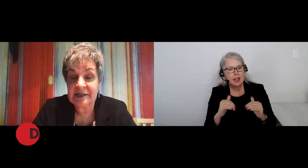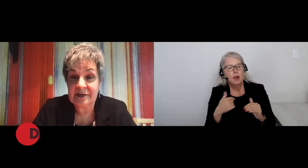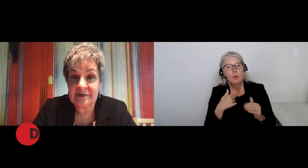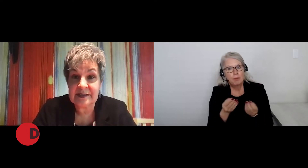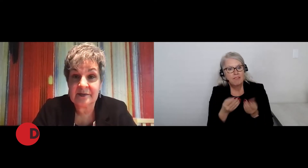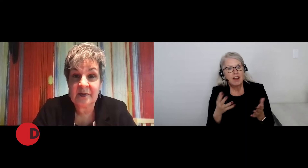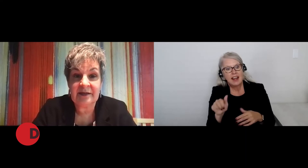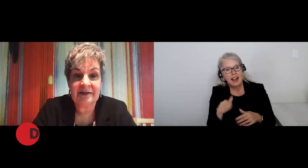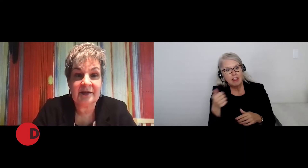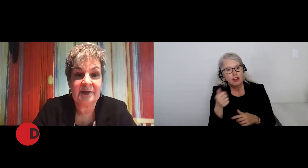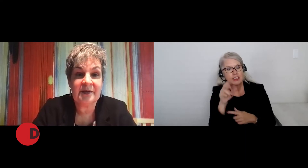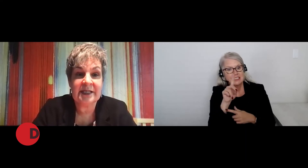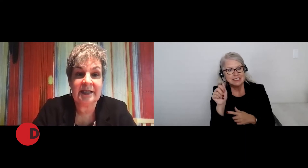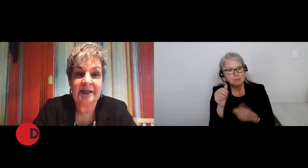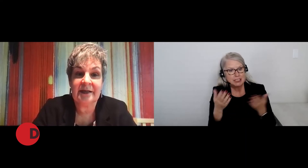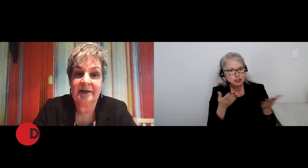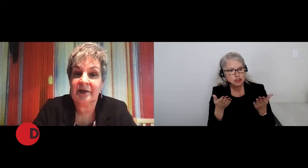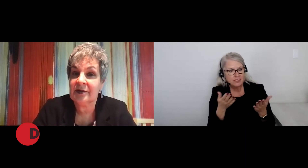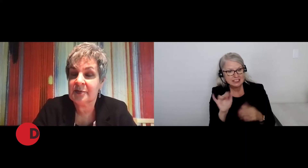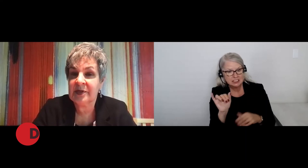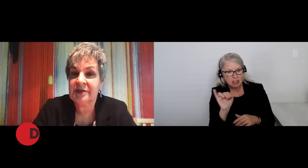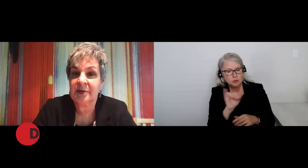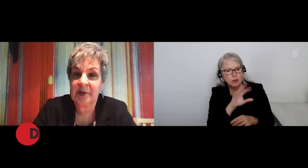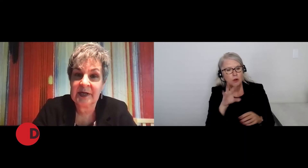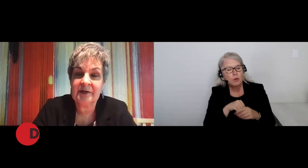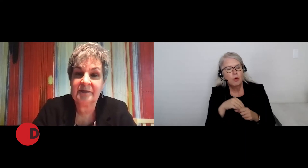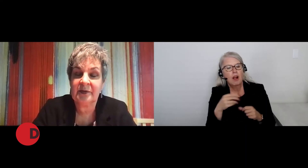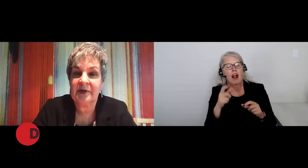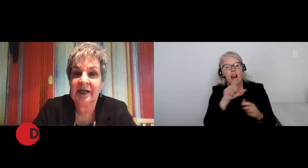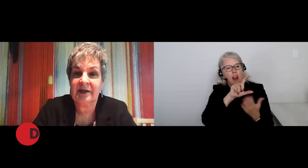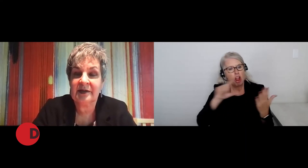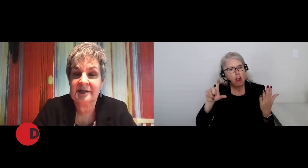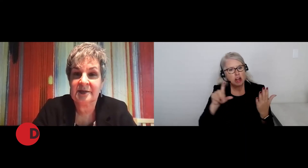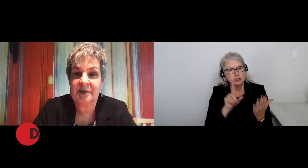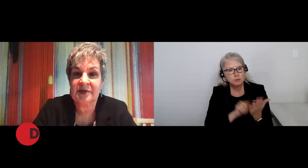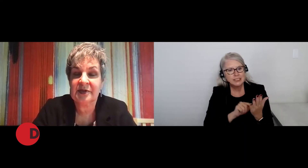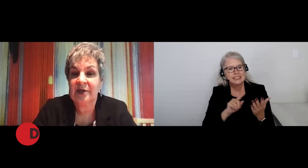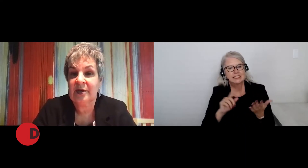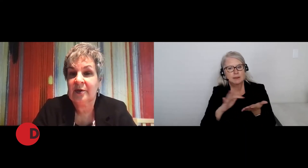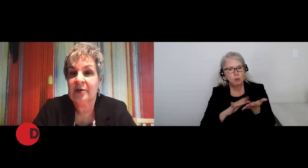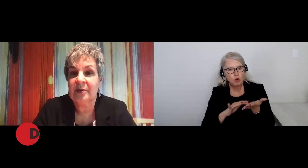We provide other disability services also including large print,